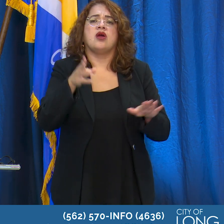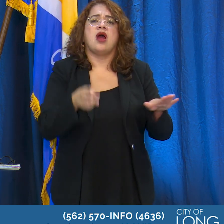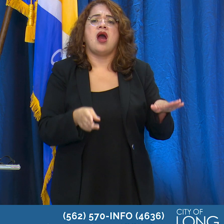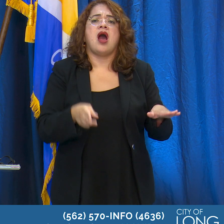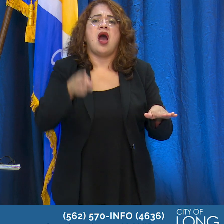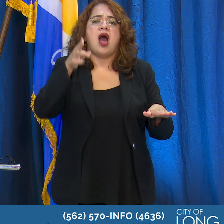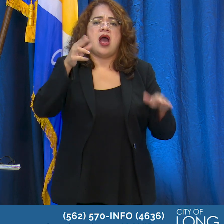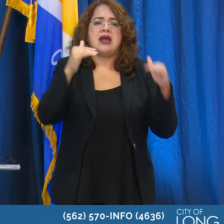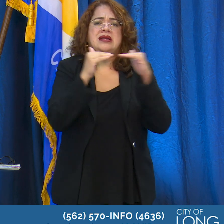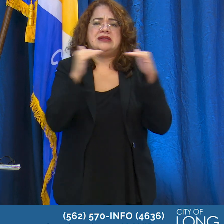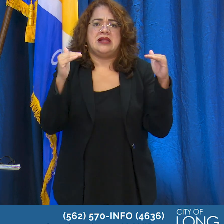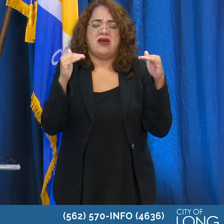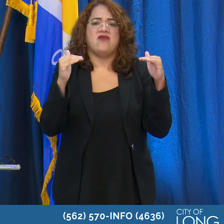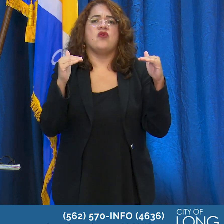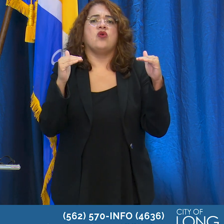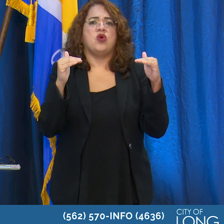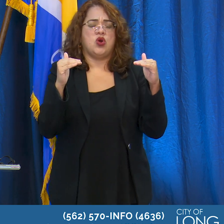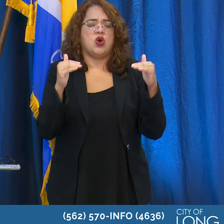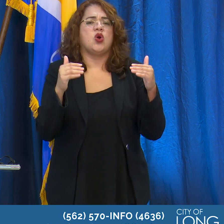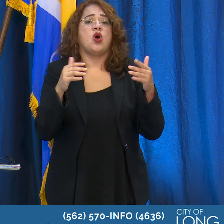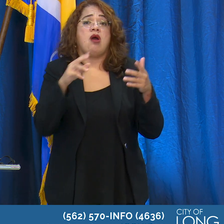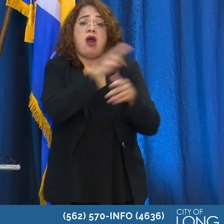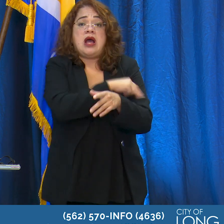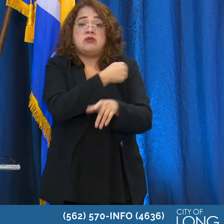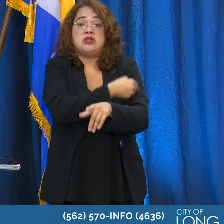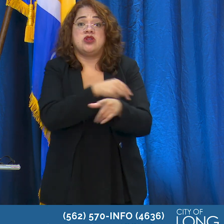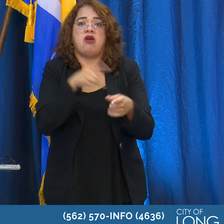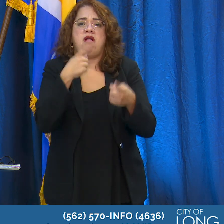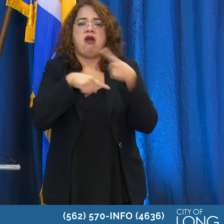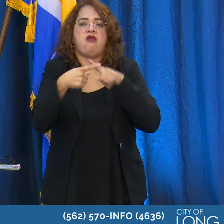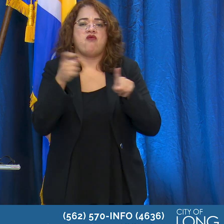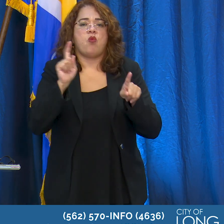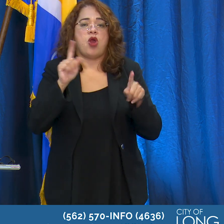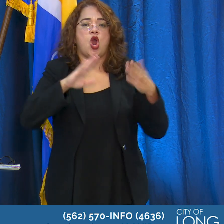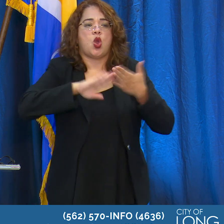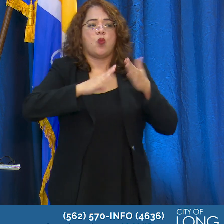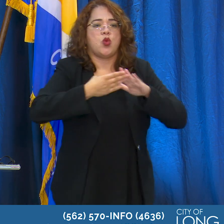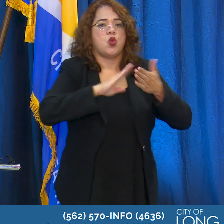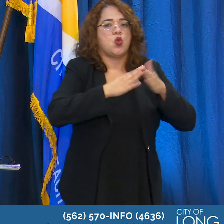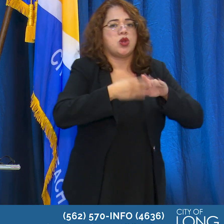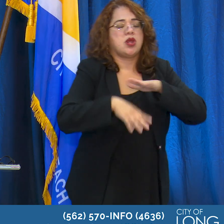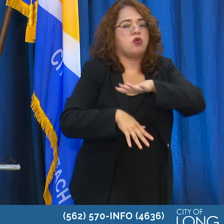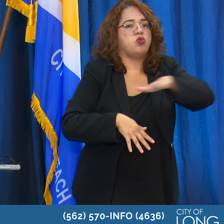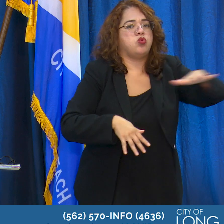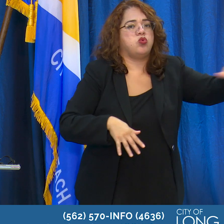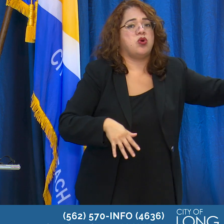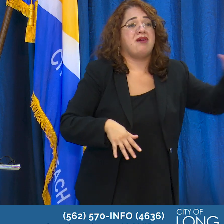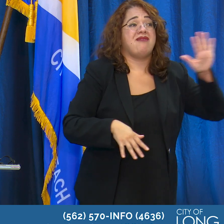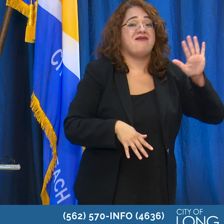hospitalizations among our community members. So currently 59 of our hospitalizations are coming from our